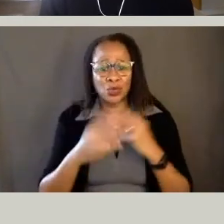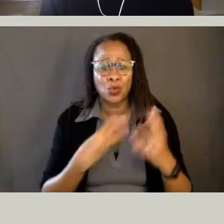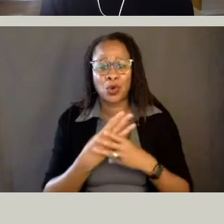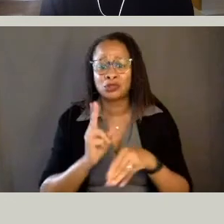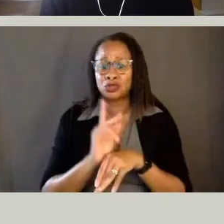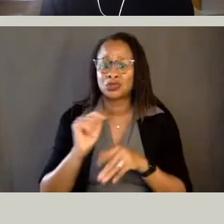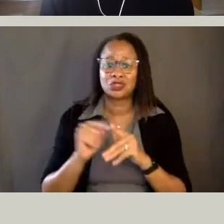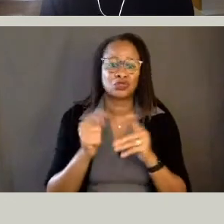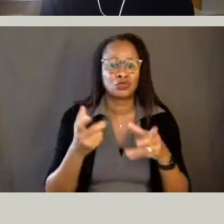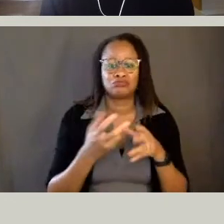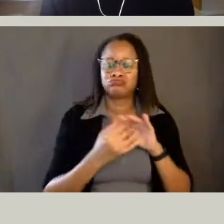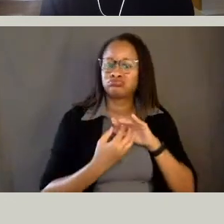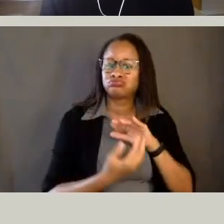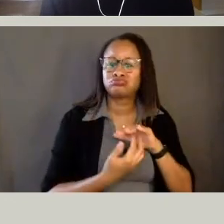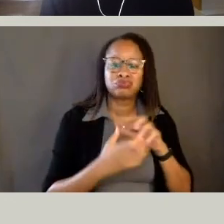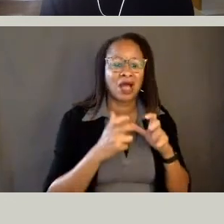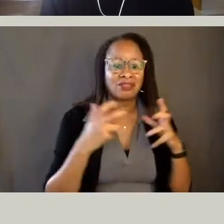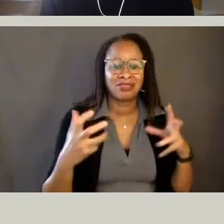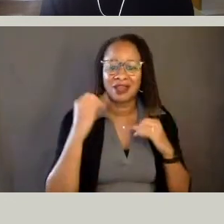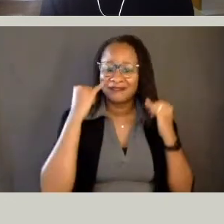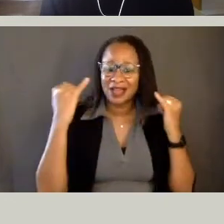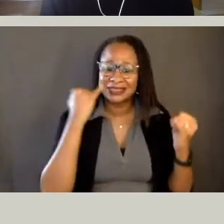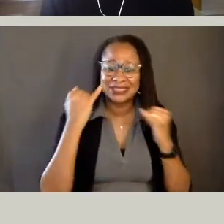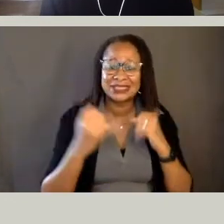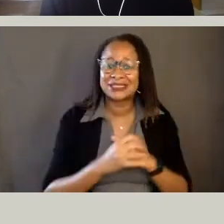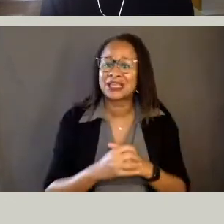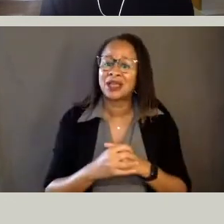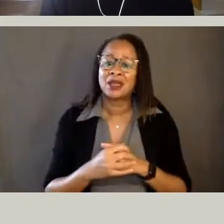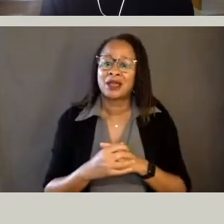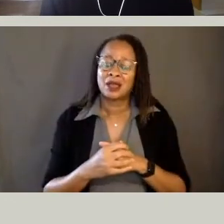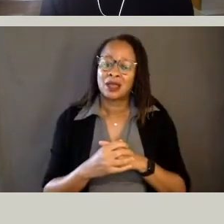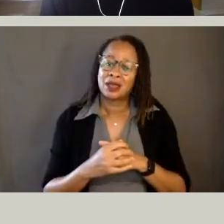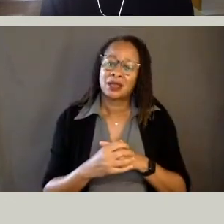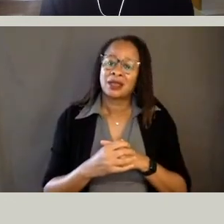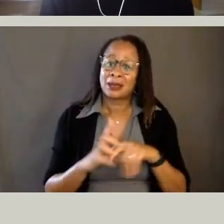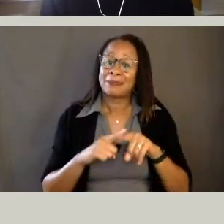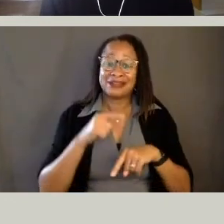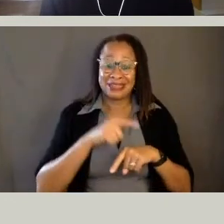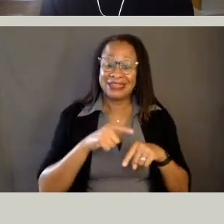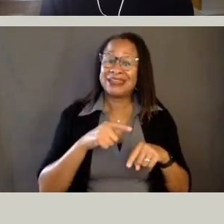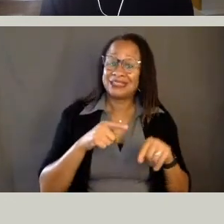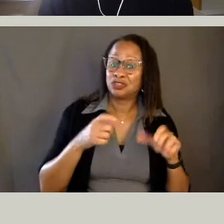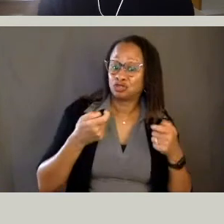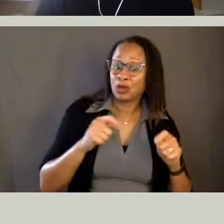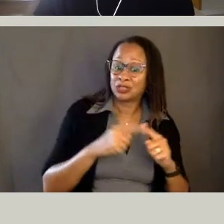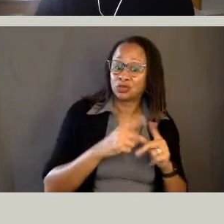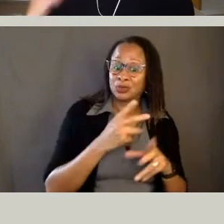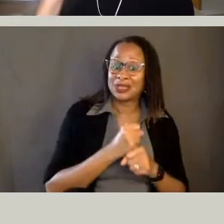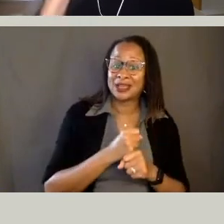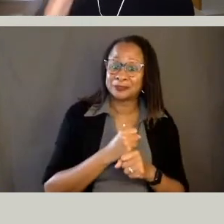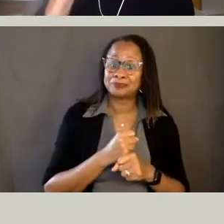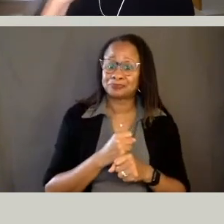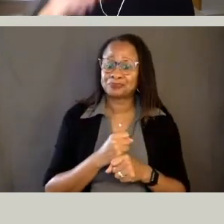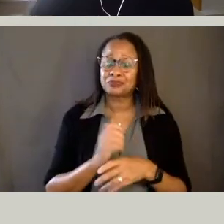with world and just used it to incubate like a ton of ideas. And he, but I don't think- But he is trying to get, you know